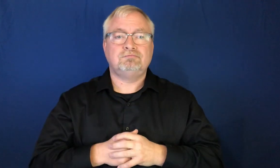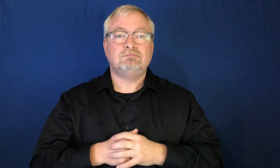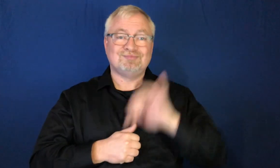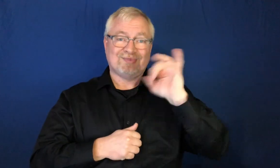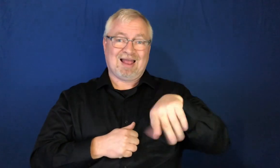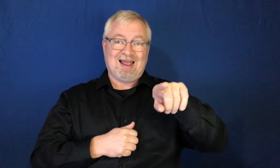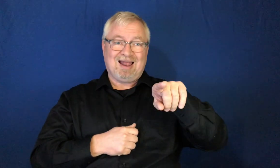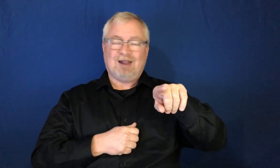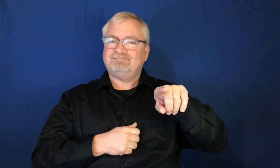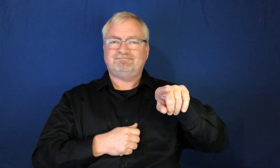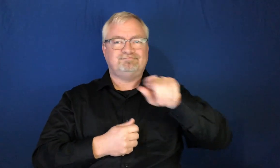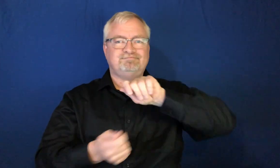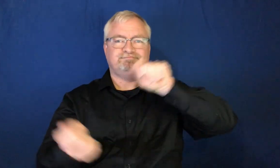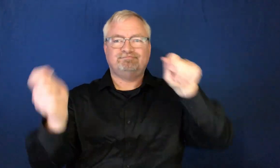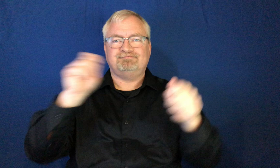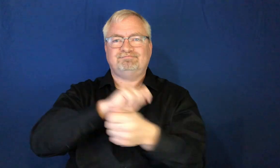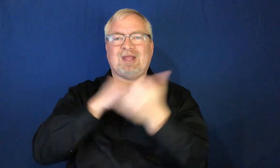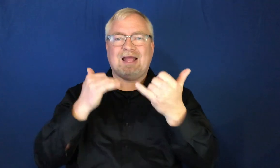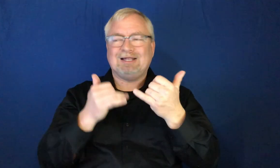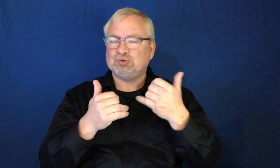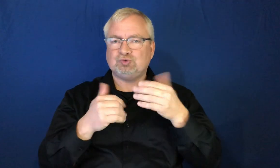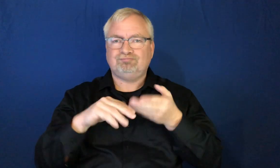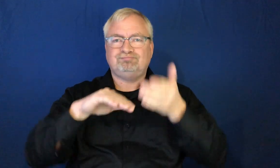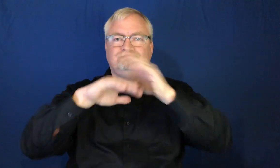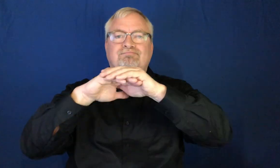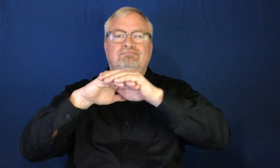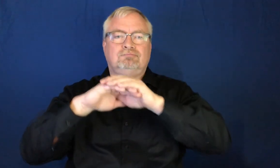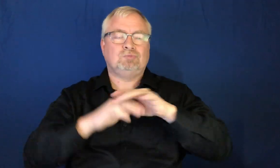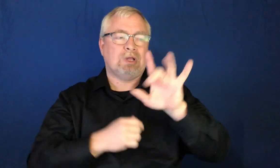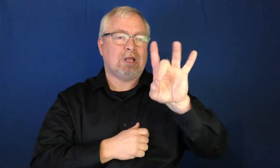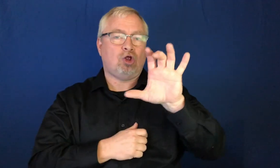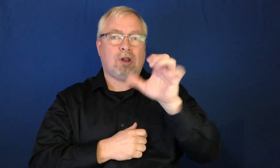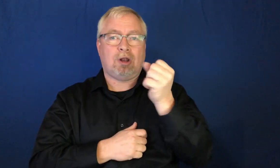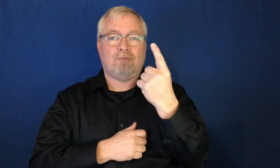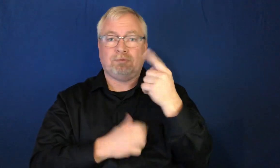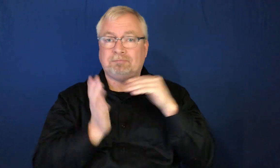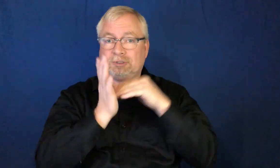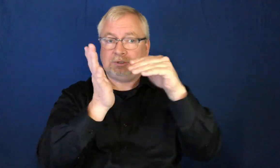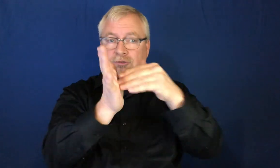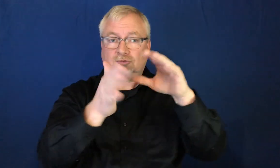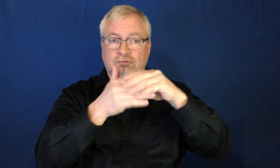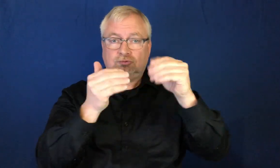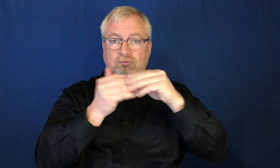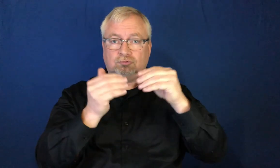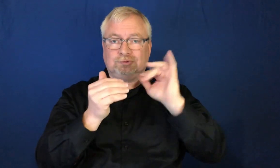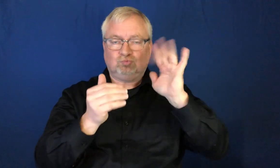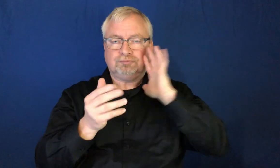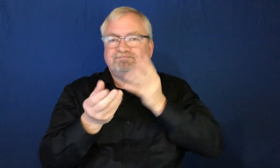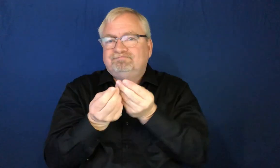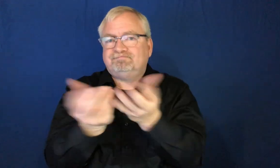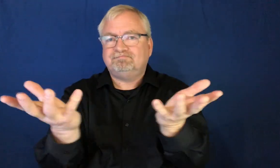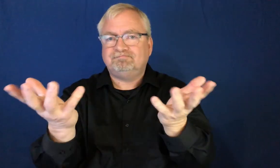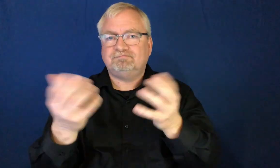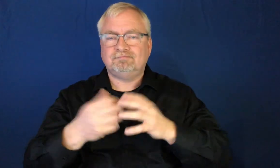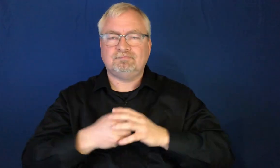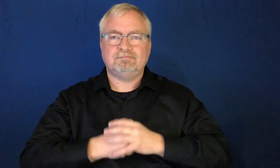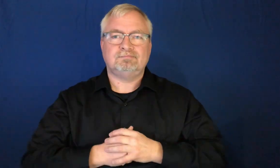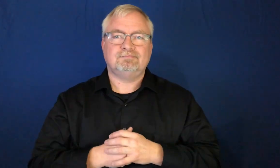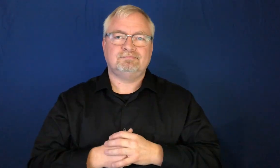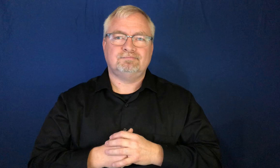This revised budget proposal leaves $811 million on the bottom line.